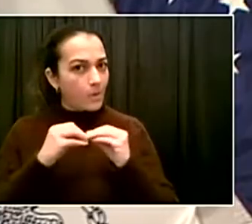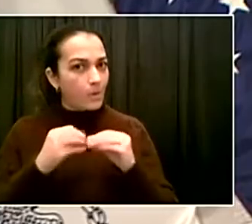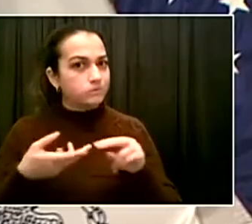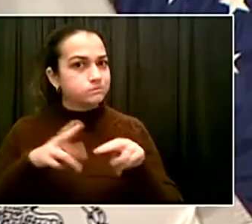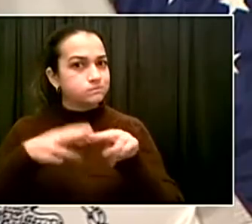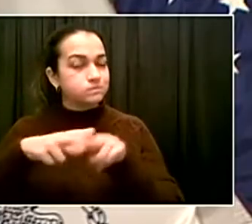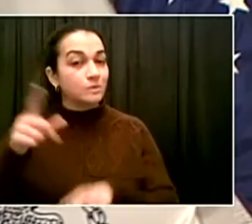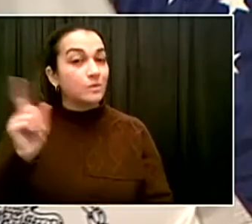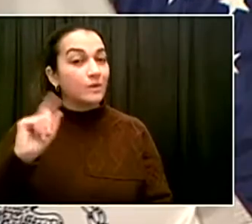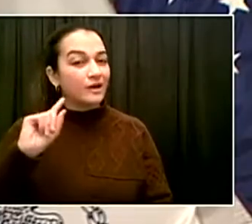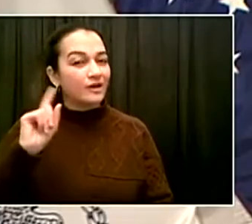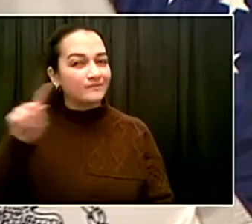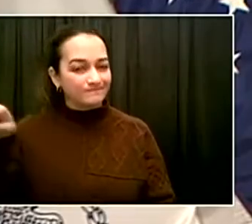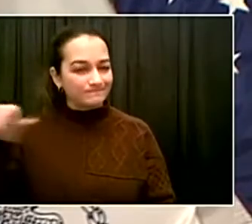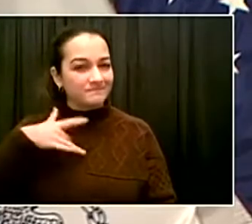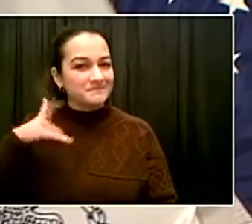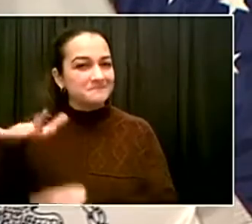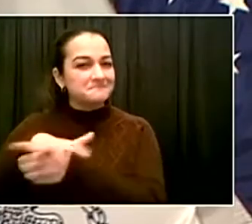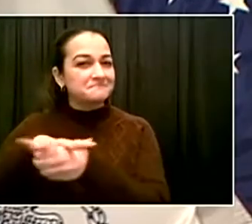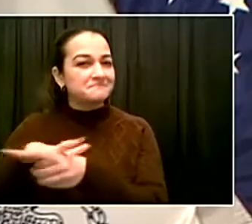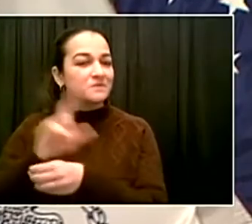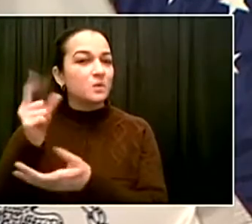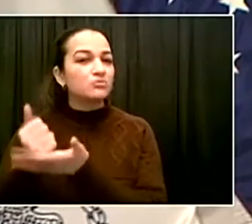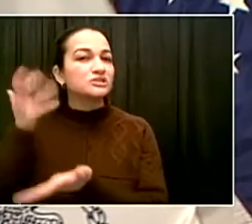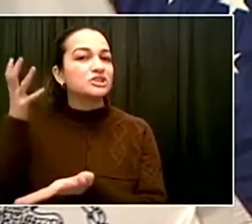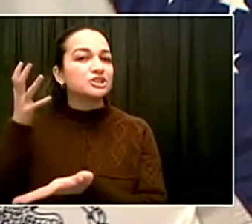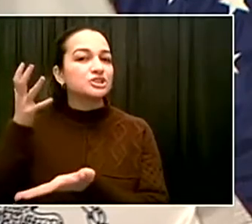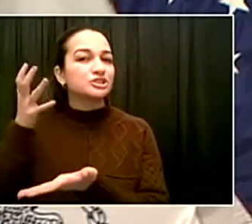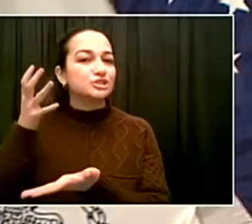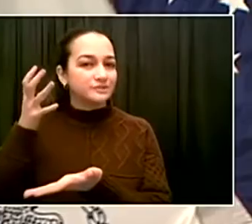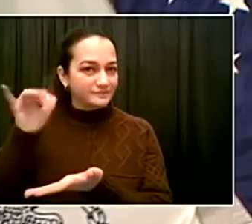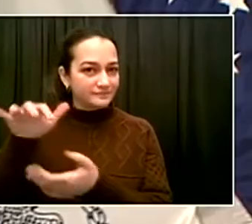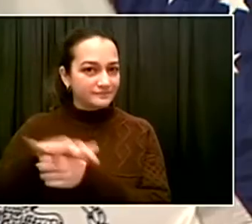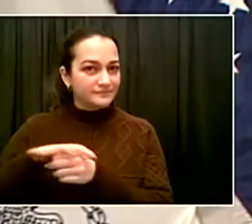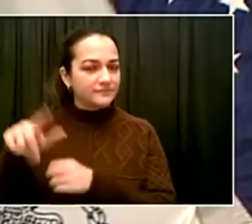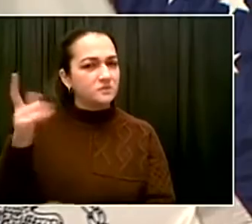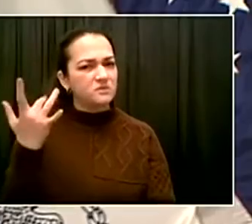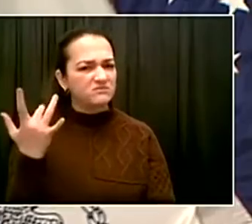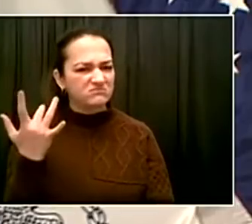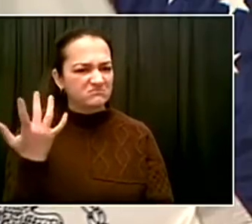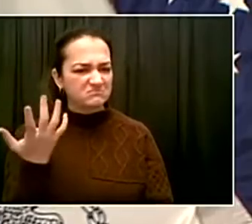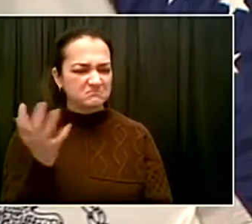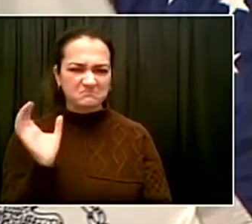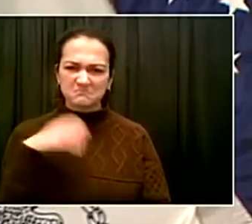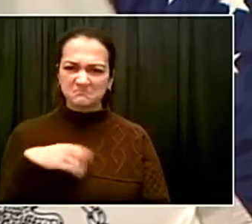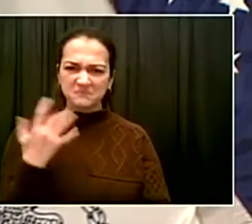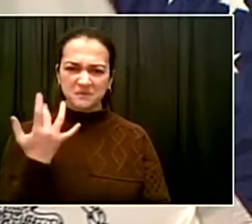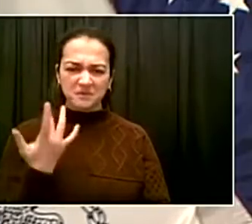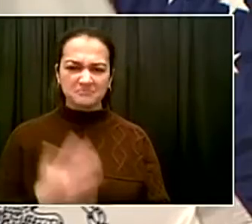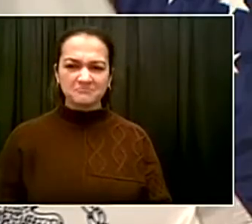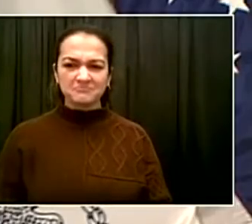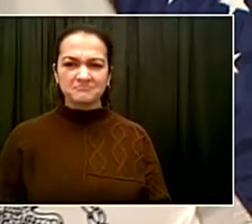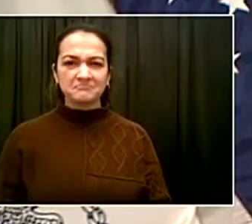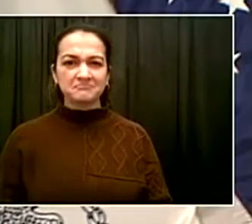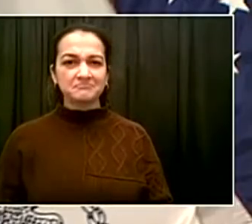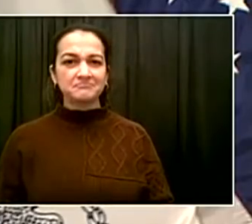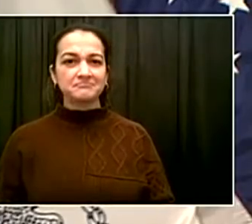Reporter: THANK YOU, MR. MAYOR. GOOD AFTERNOON. TESTOSITIVITY IN CASE NUMBERS SEEM TO BE HIGHER IN AFFLUENT NEIGHBORHOODS. IS THAT BECAUSE A BETTER ACCESS TO TESTING, MORE NIGHTLIFE, MORE FLEXIBILITY OF THE PEOPLE